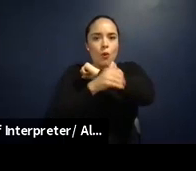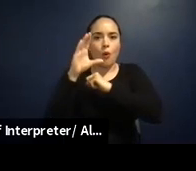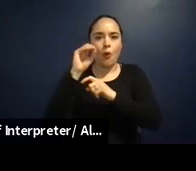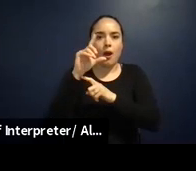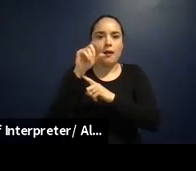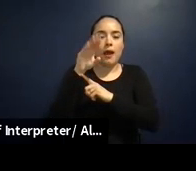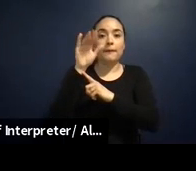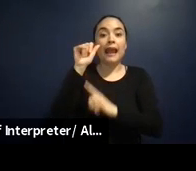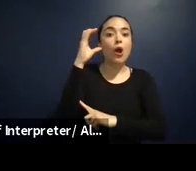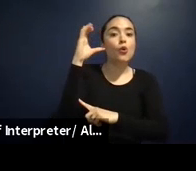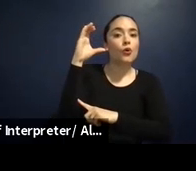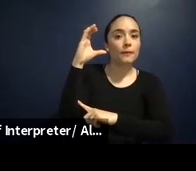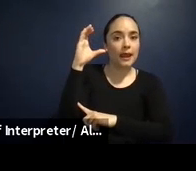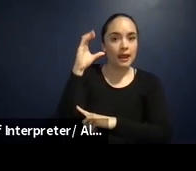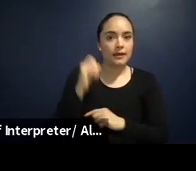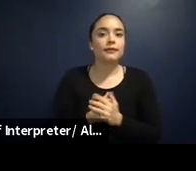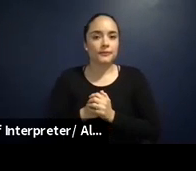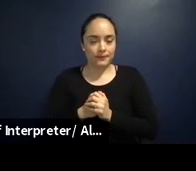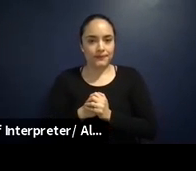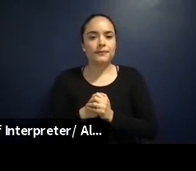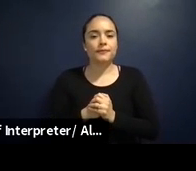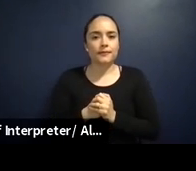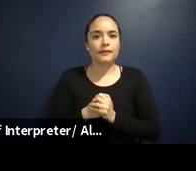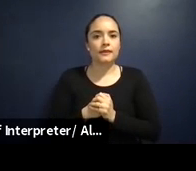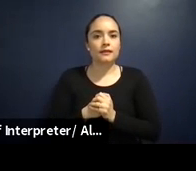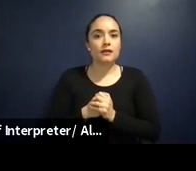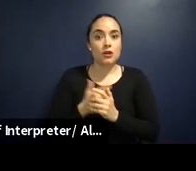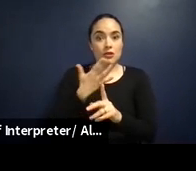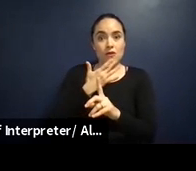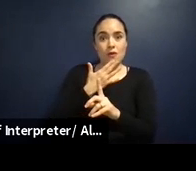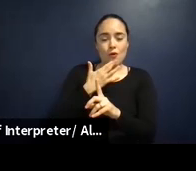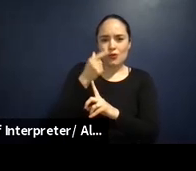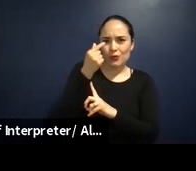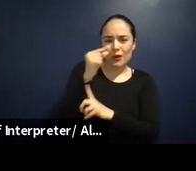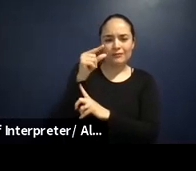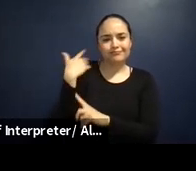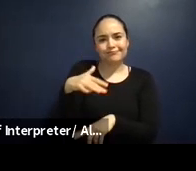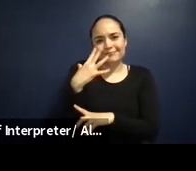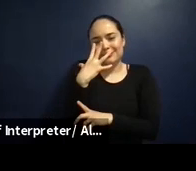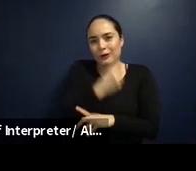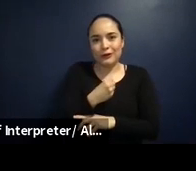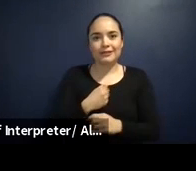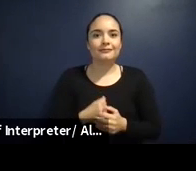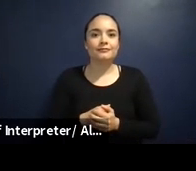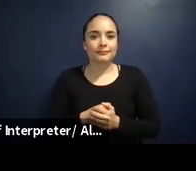color of the of the emerald, so that is the benchmark color for emeralds. [Sarah]: Wow,